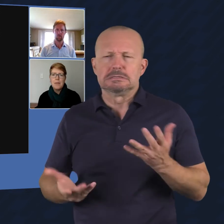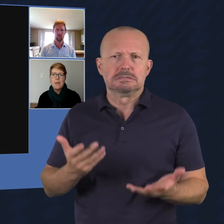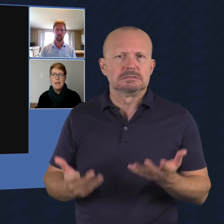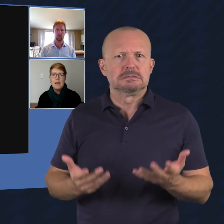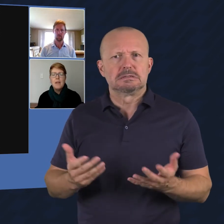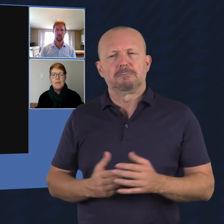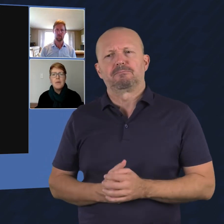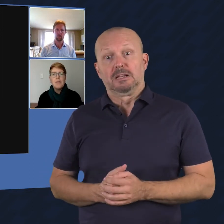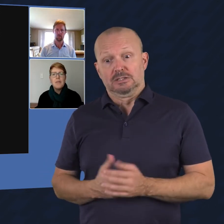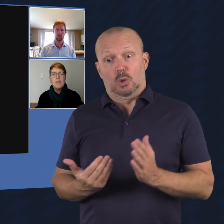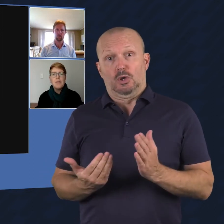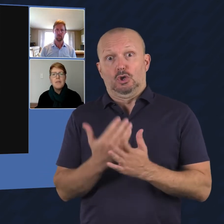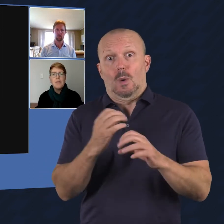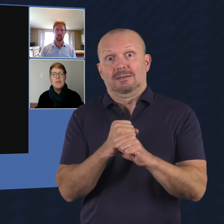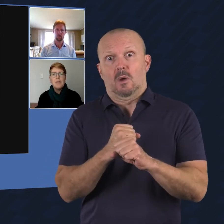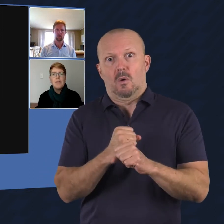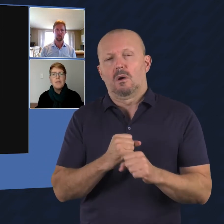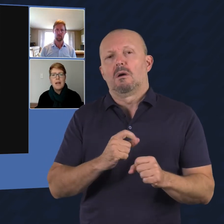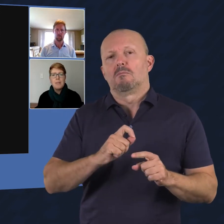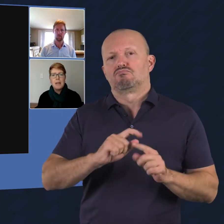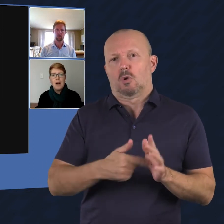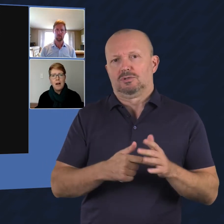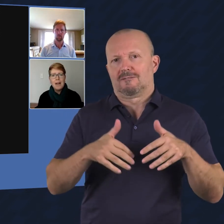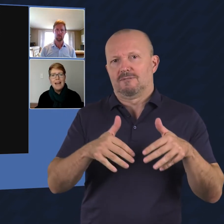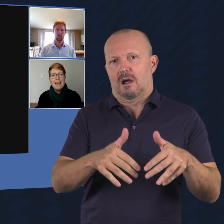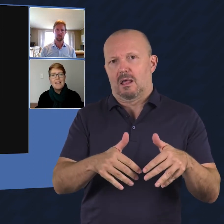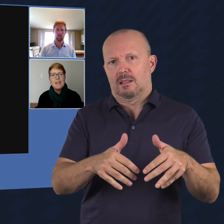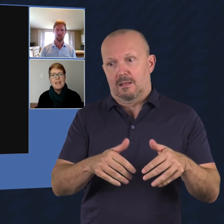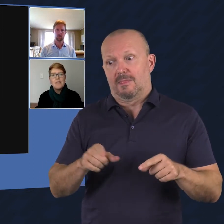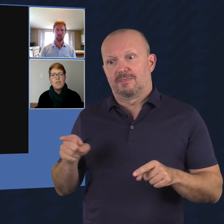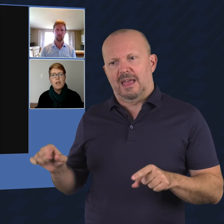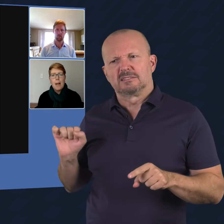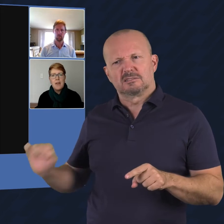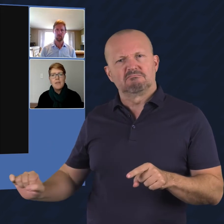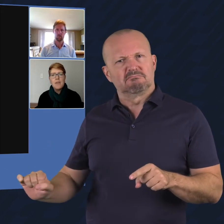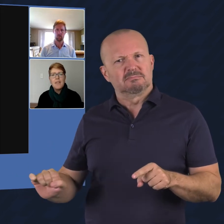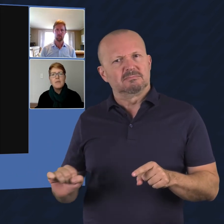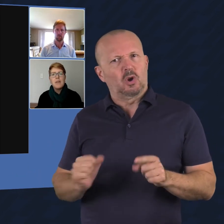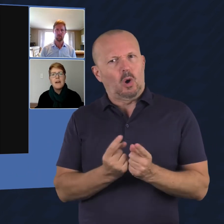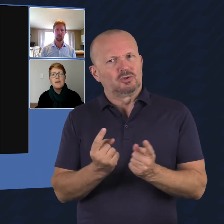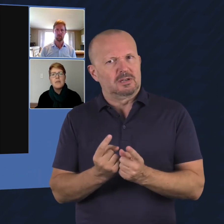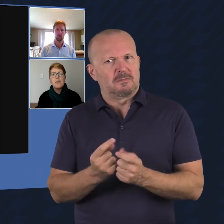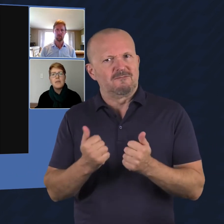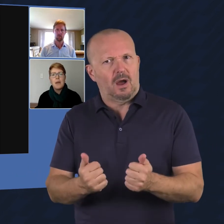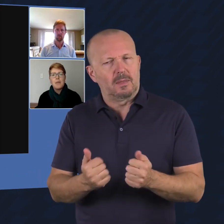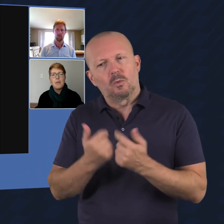So, if a Nuendo project file or NPR is the native digital object, then we have found alternative ways for